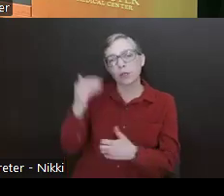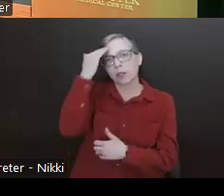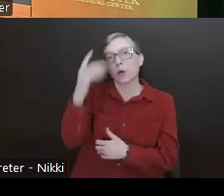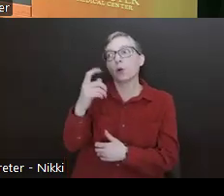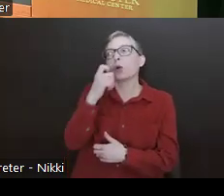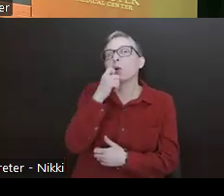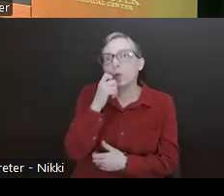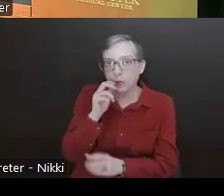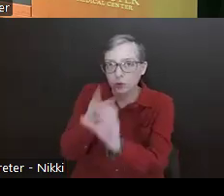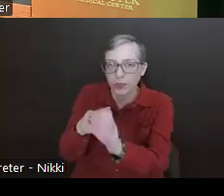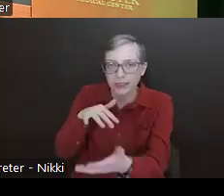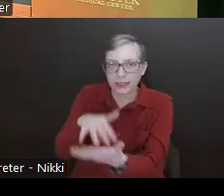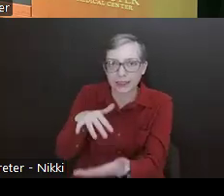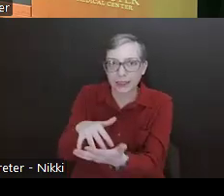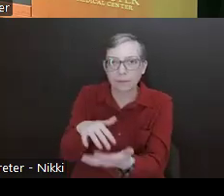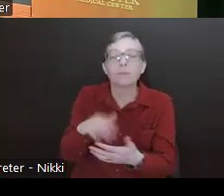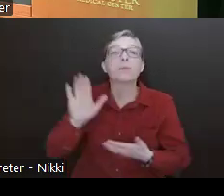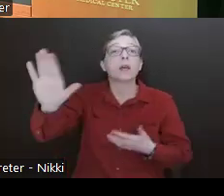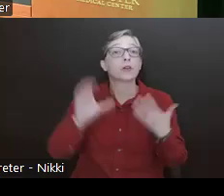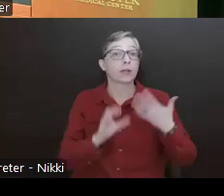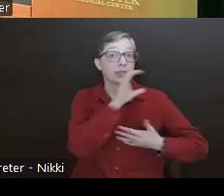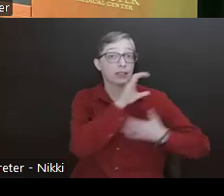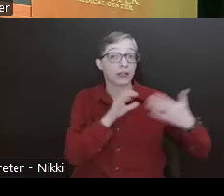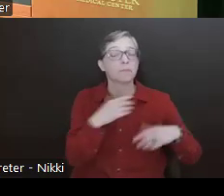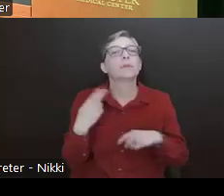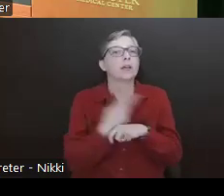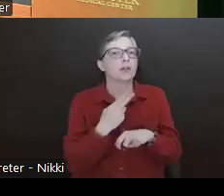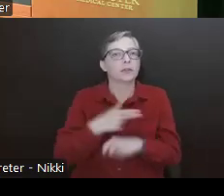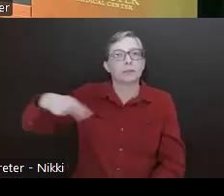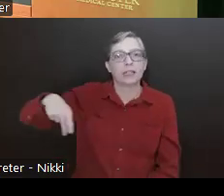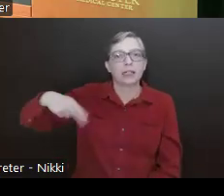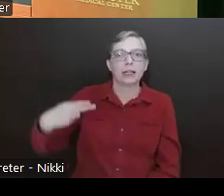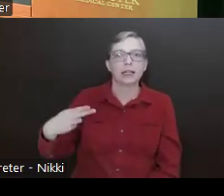it into the study was that they were using the PHQ2 so folks needed to score at least a one on